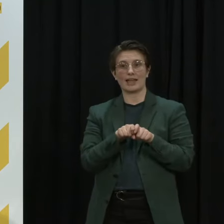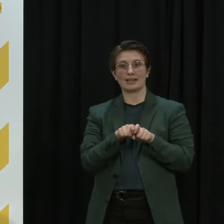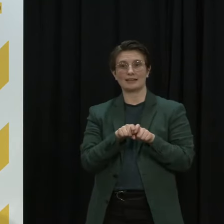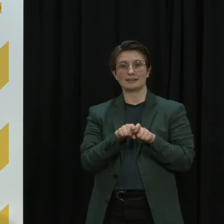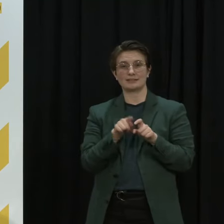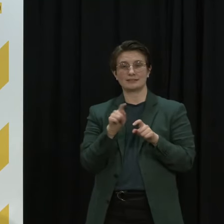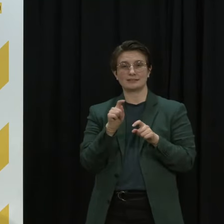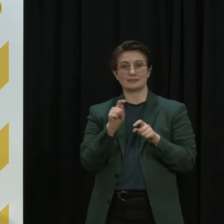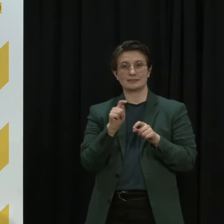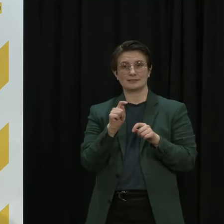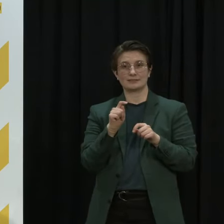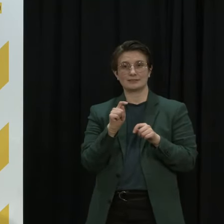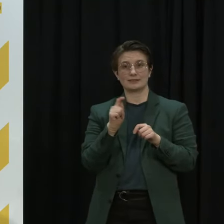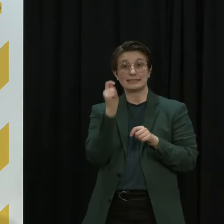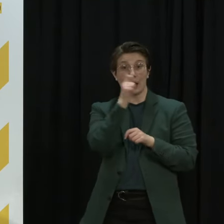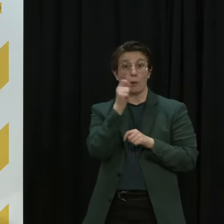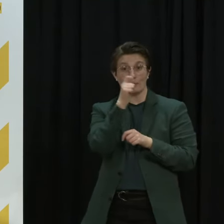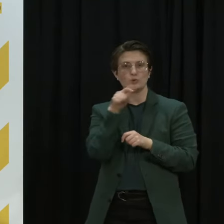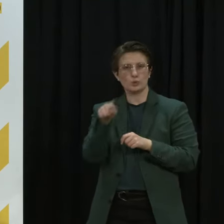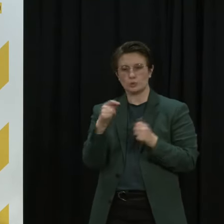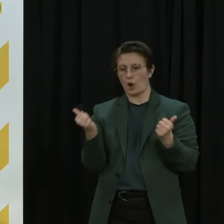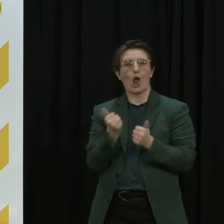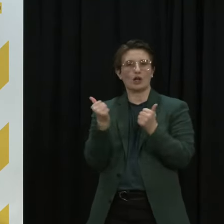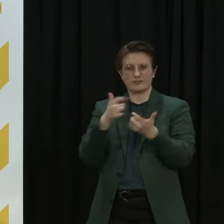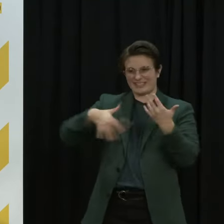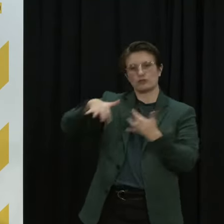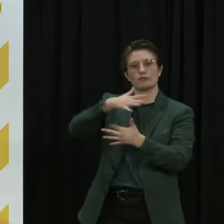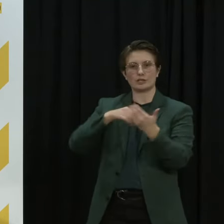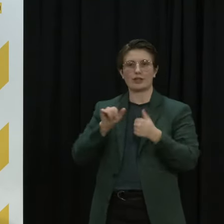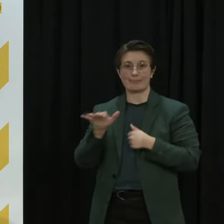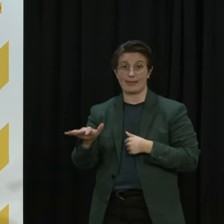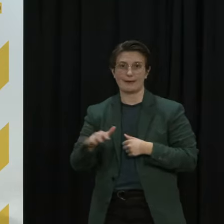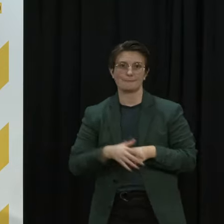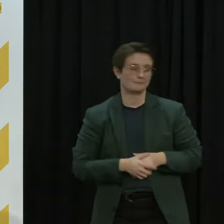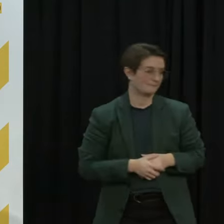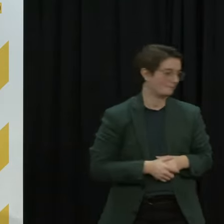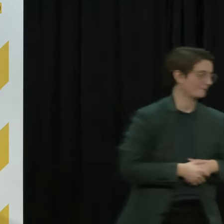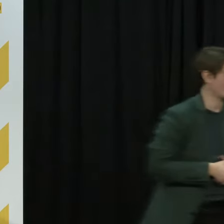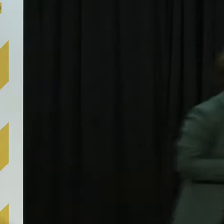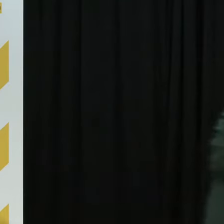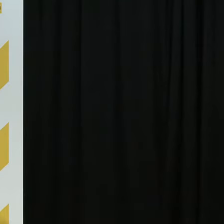these different communities. On the advice I've had is in places like (unknown term) for example, there is quite a lot of interaction there.